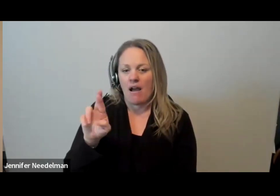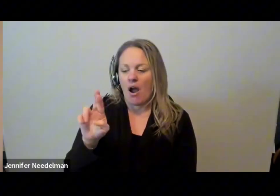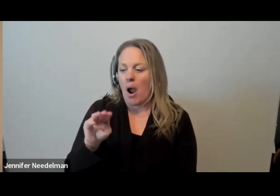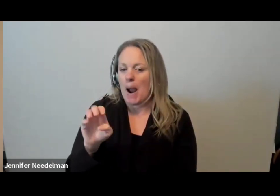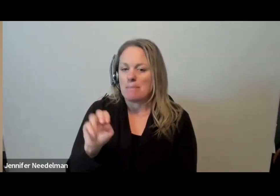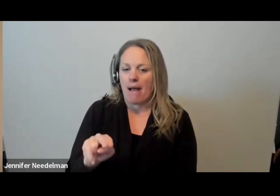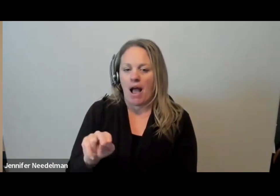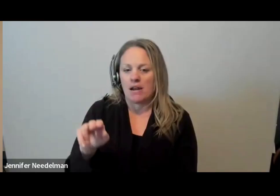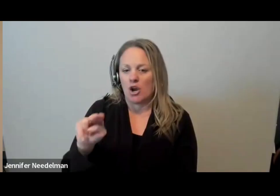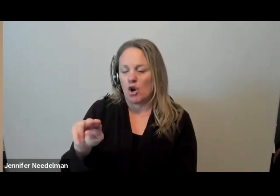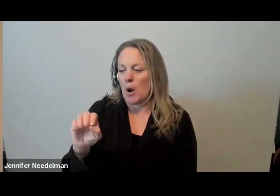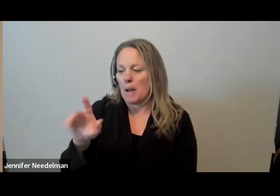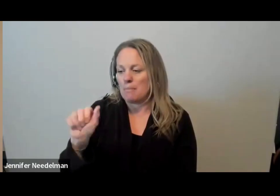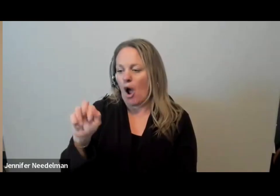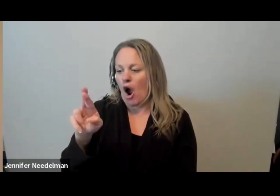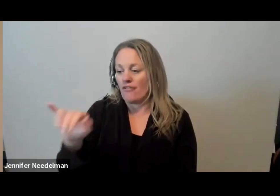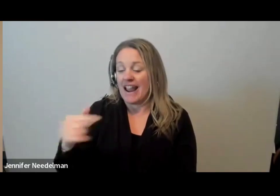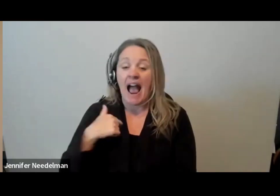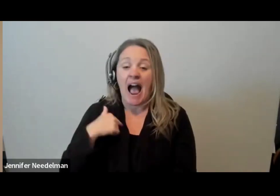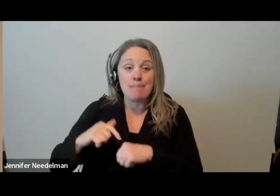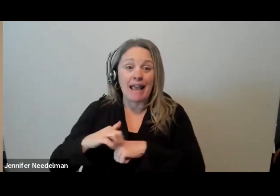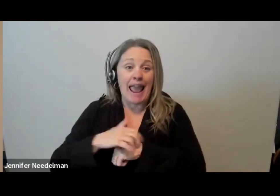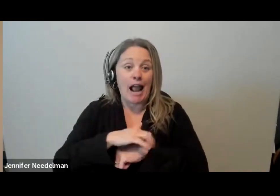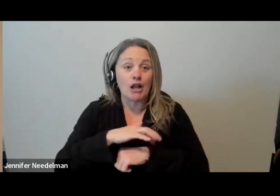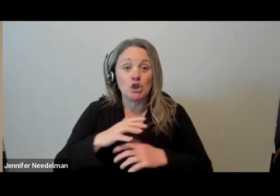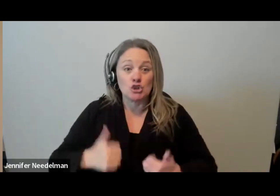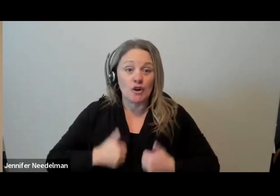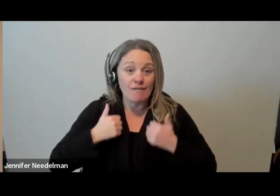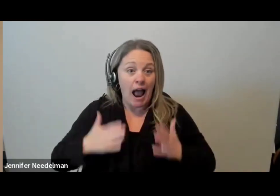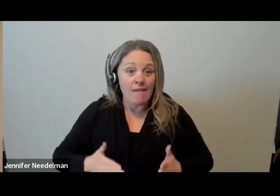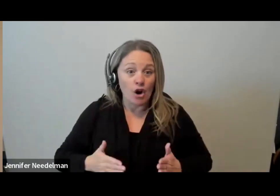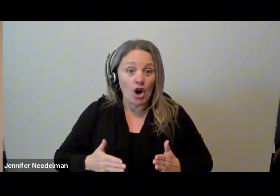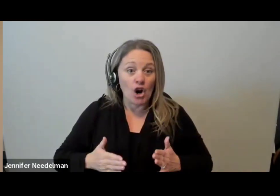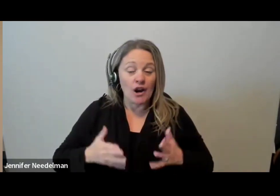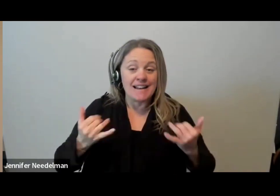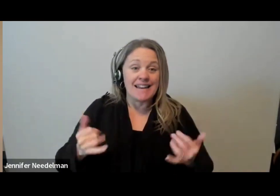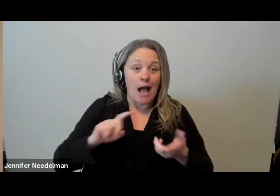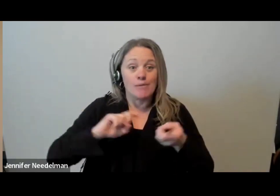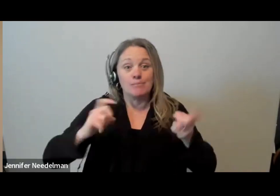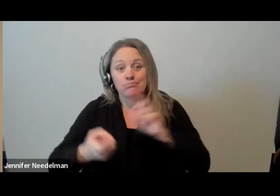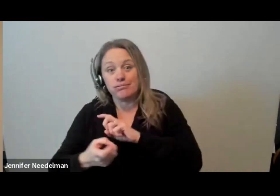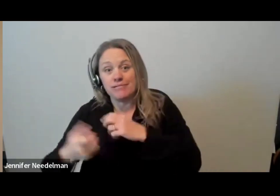I'm a cancer survivor turned game developer and studio founder.